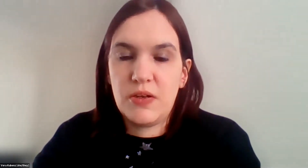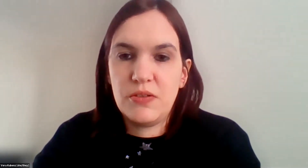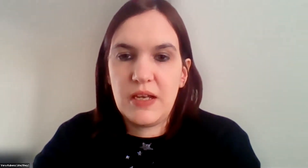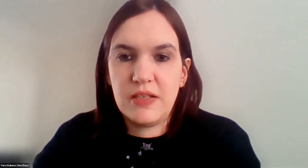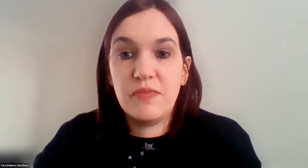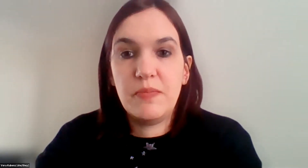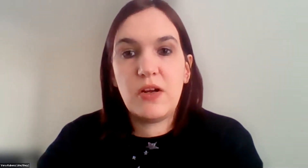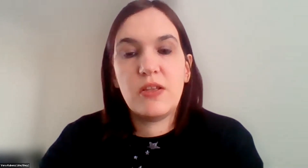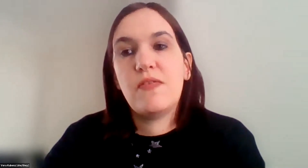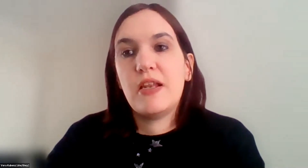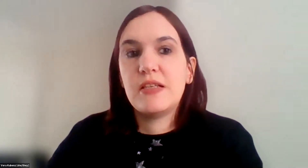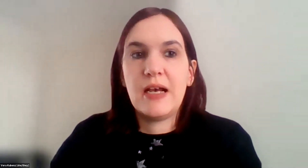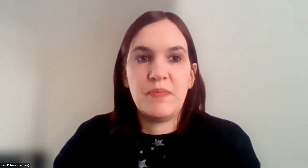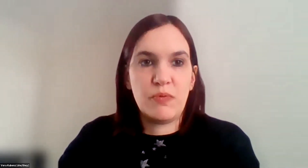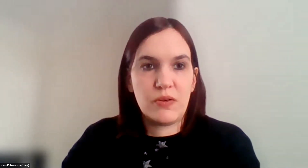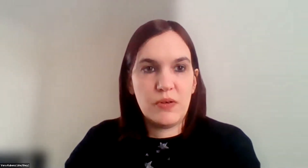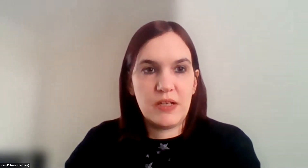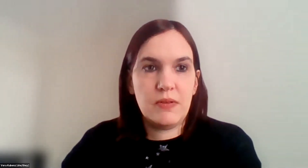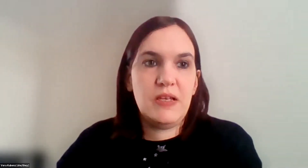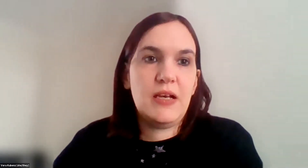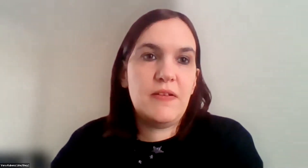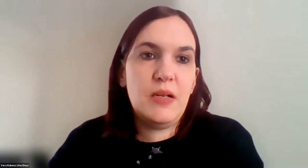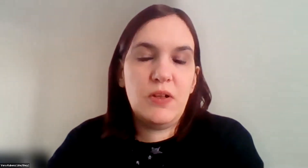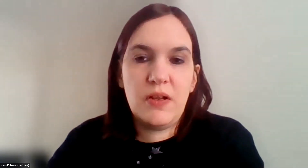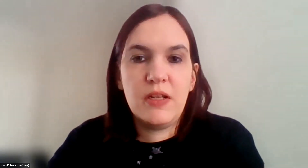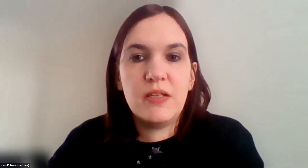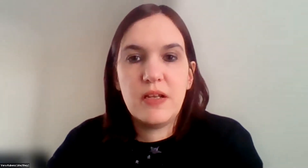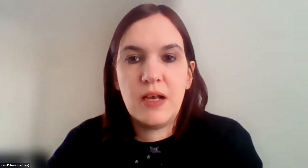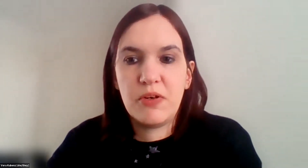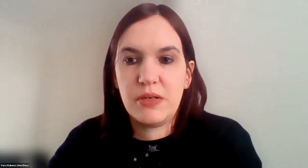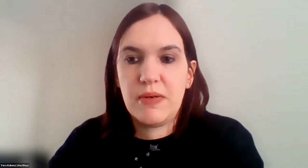so to gather some feedback on the event. The recording will be available on the project